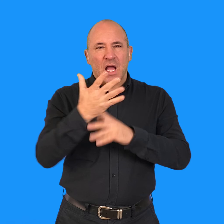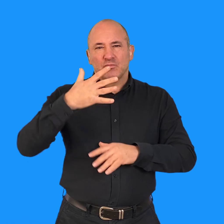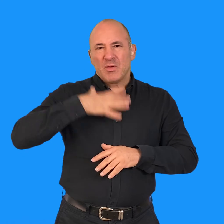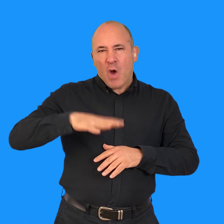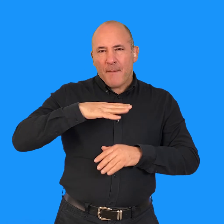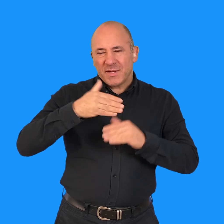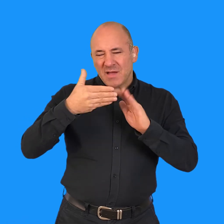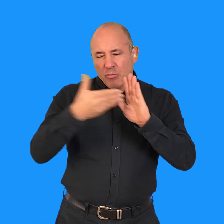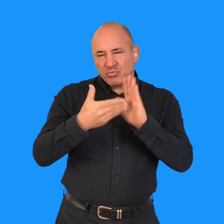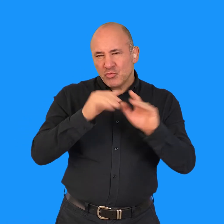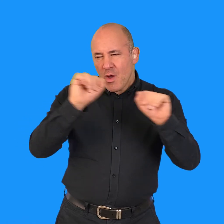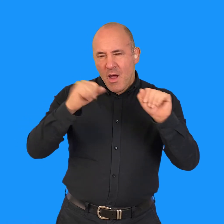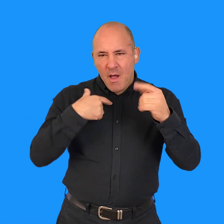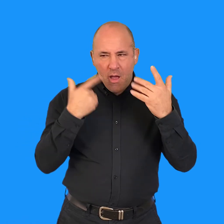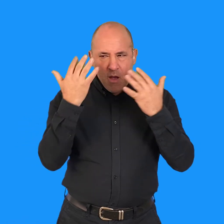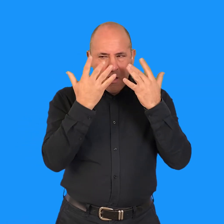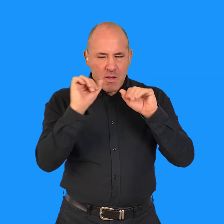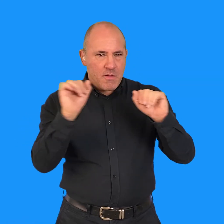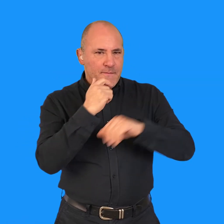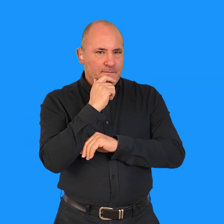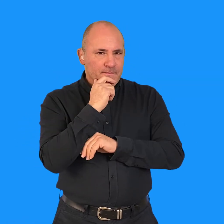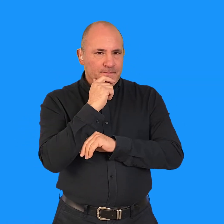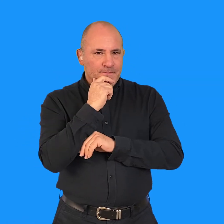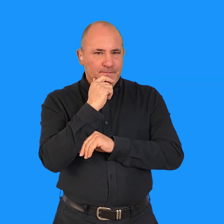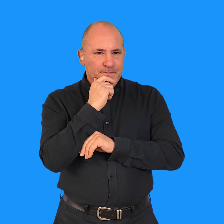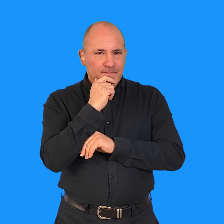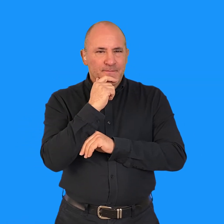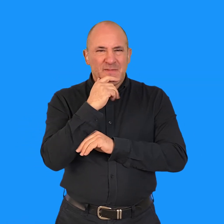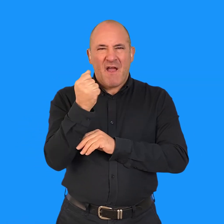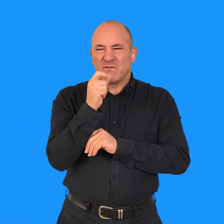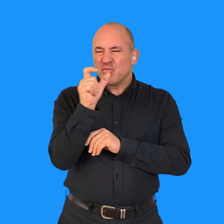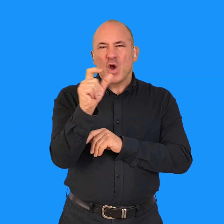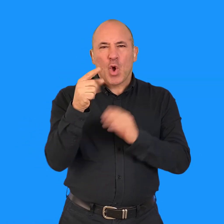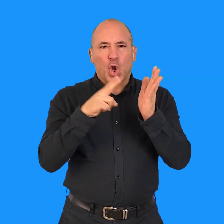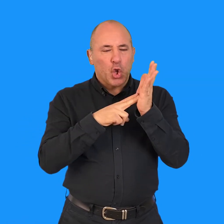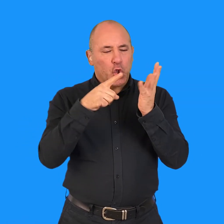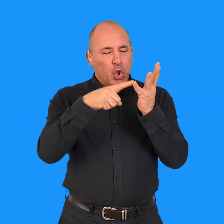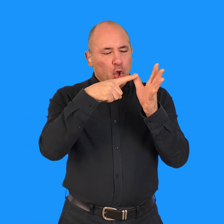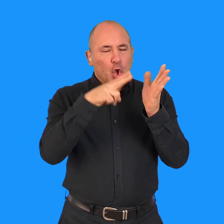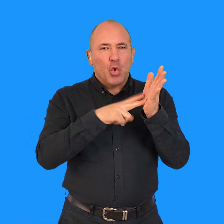try and make sure I'm accounting for all of those more nuanced access requirements.